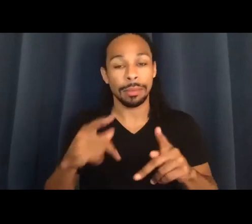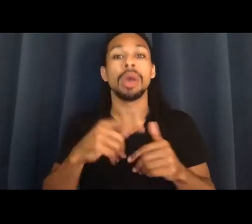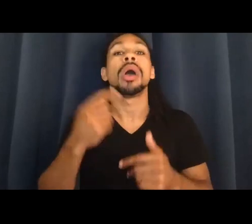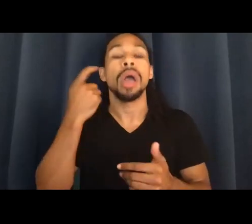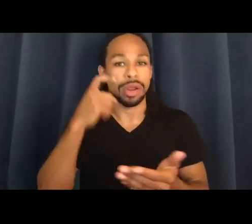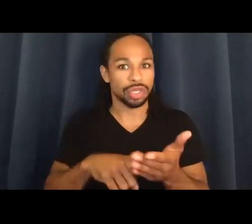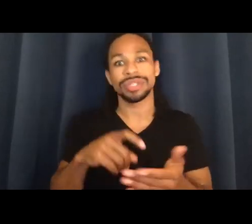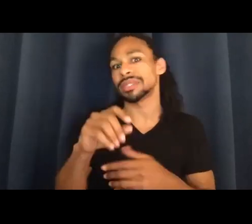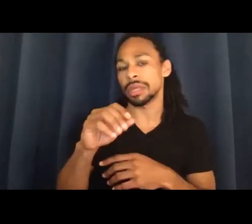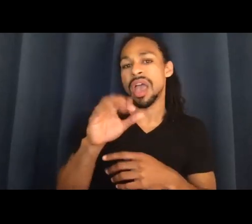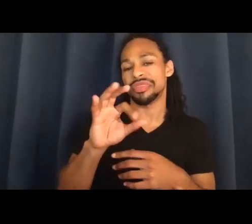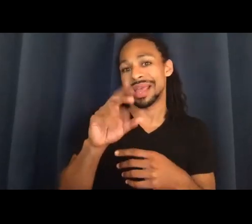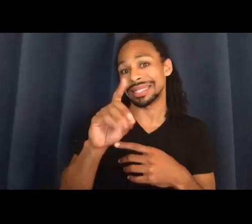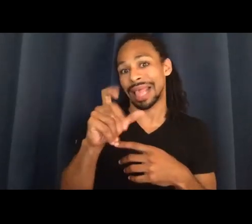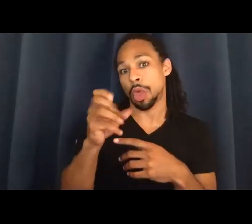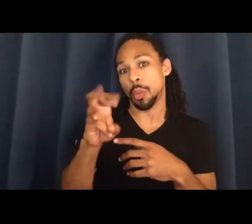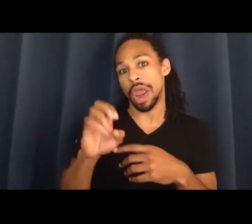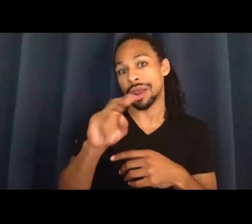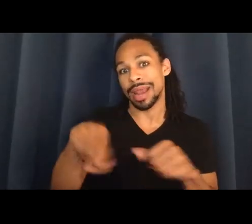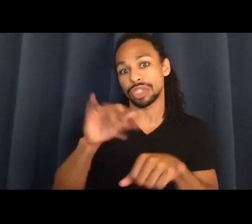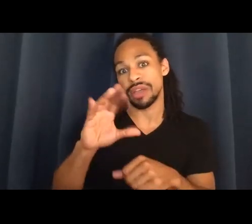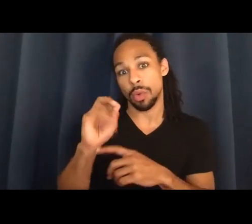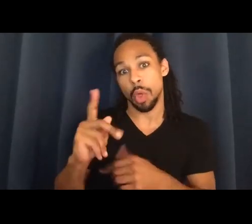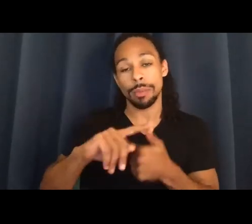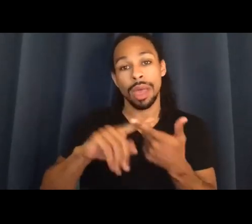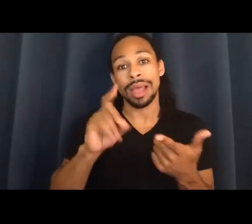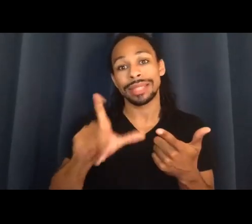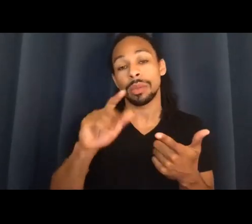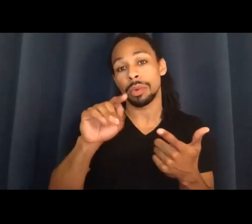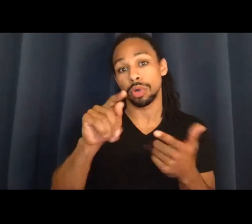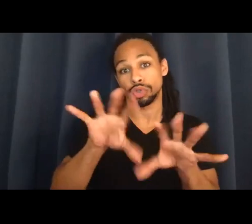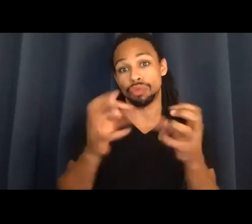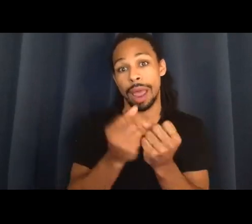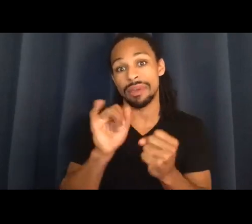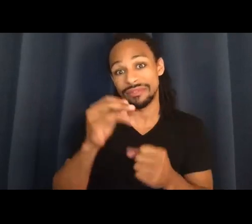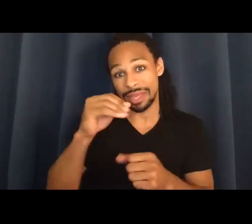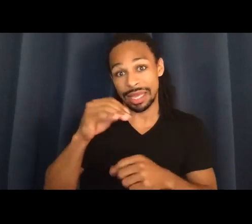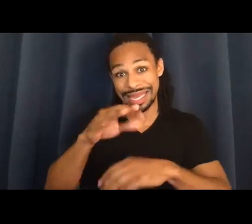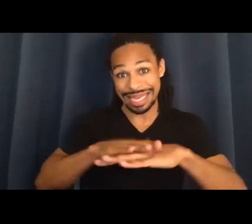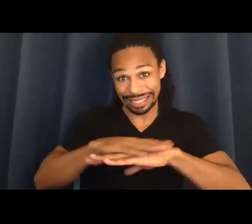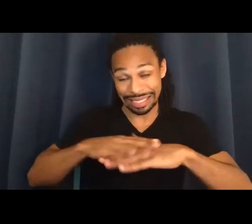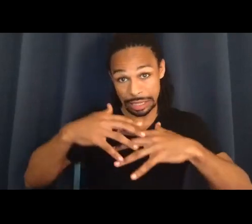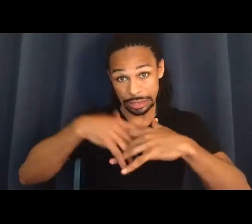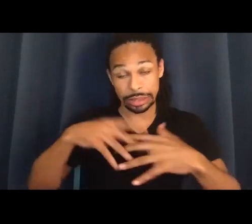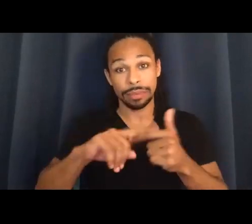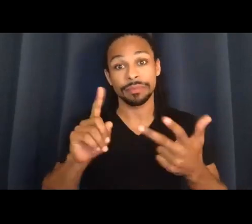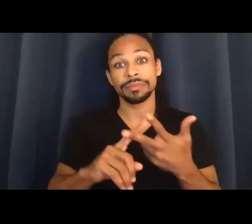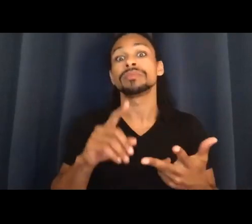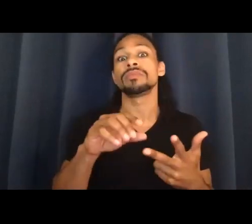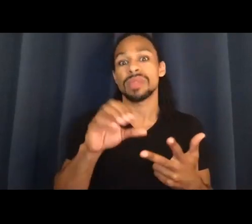of Oklahoma, Delaware tribe of Indians, Bartlesville, Oklahoma, Stockbridge, Muncie community,